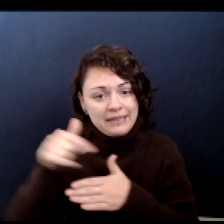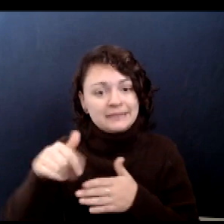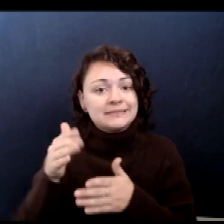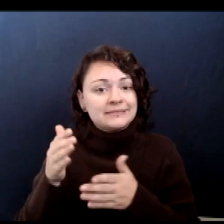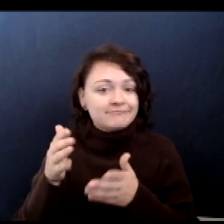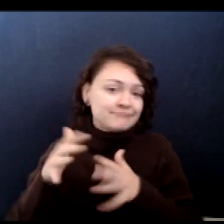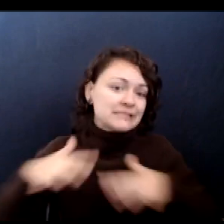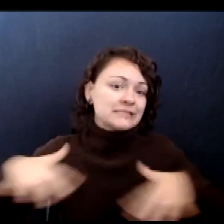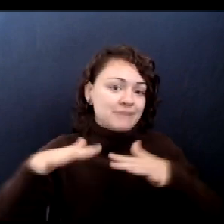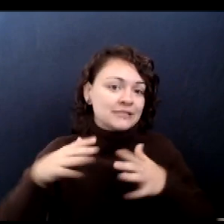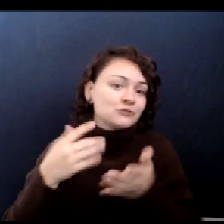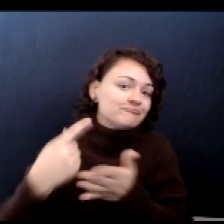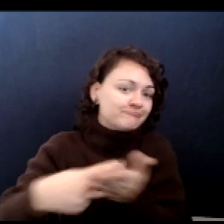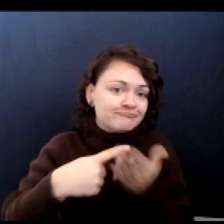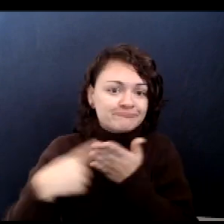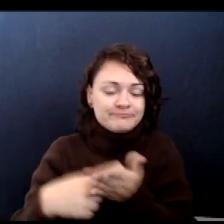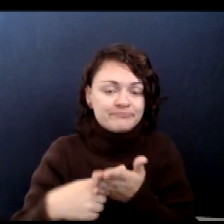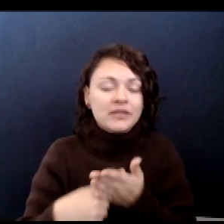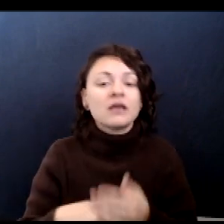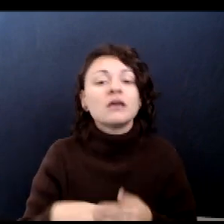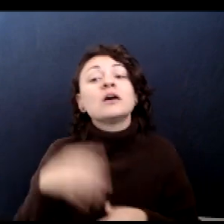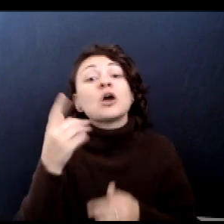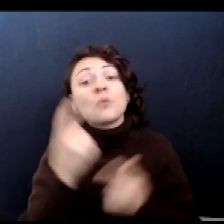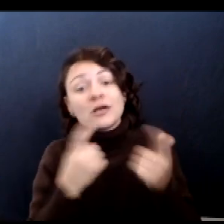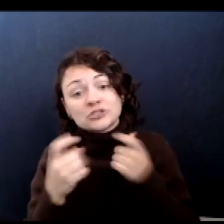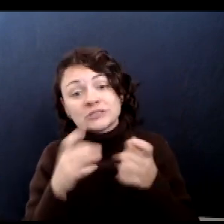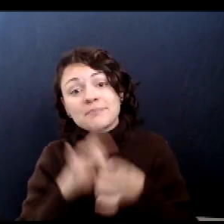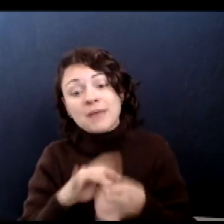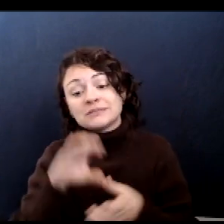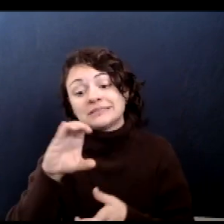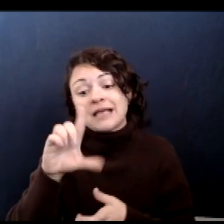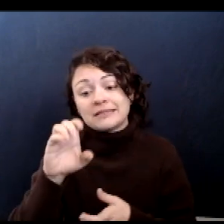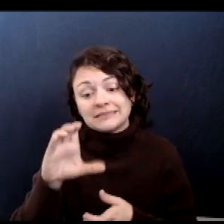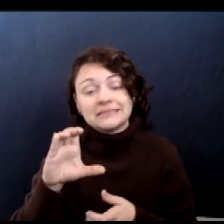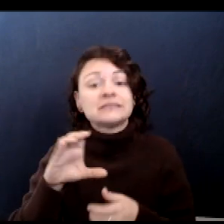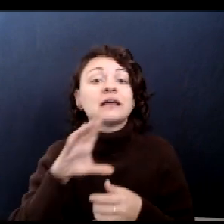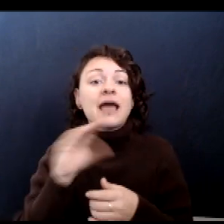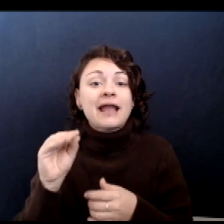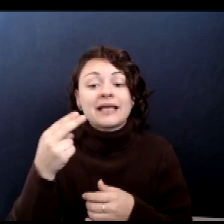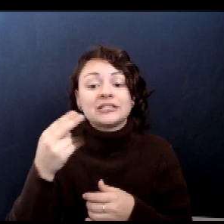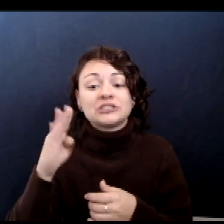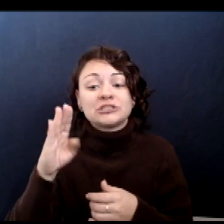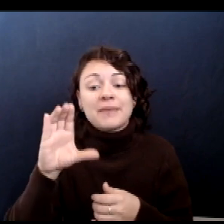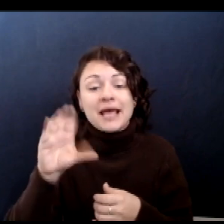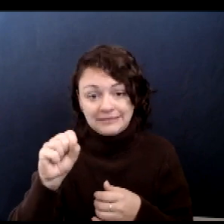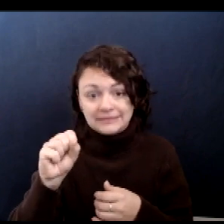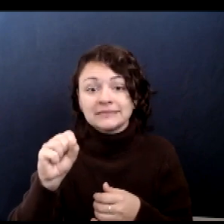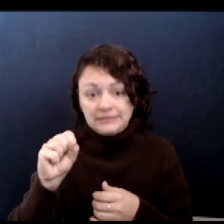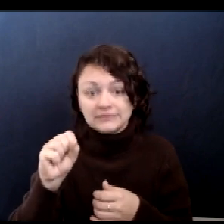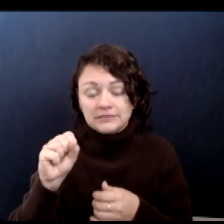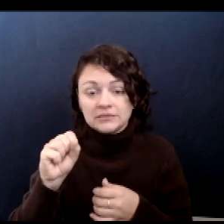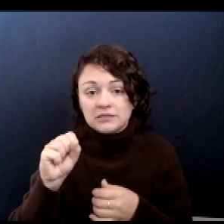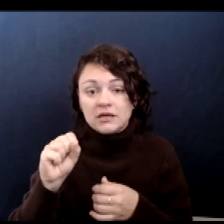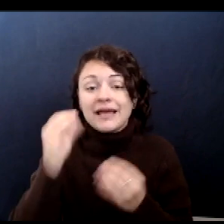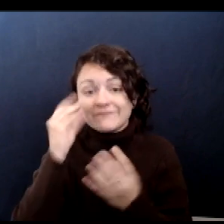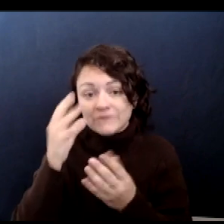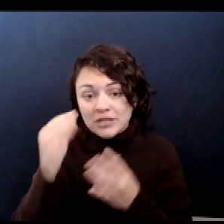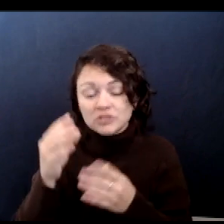the CLEC or questions regarding HCBS data, or if you'd like to stay connected with us on our quest for equity,